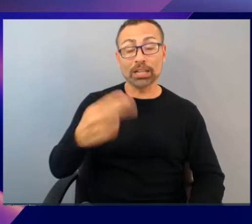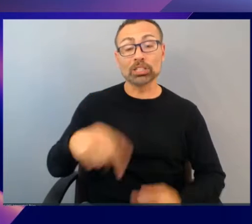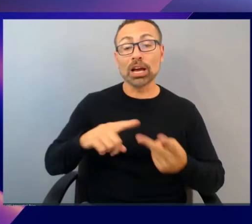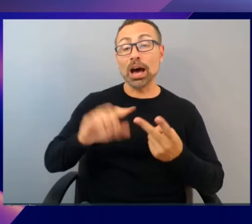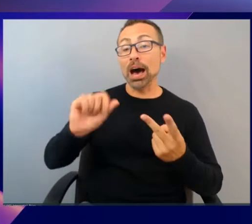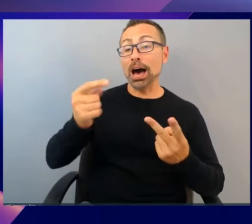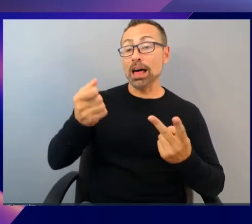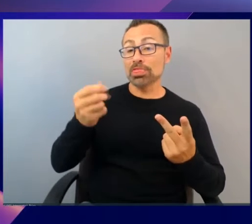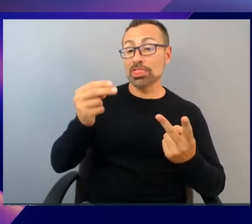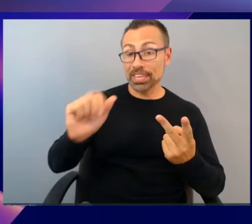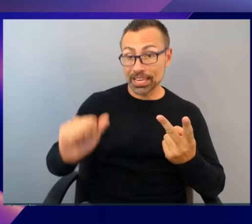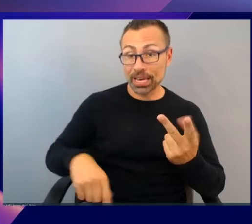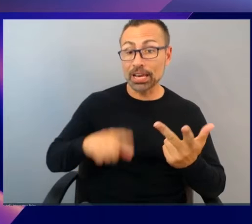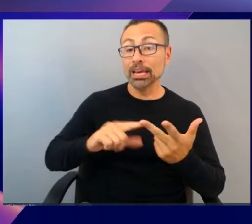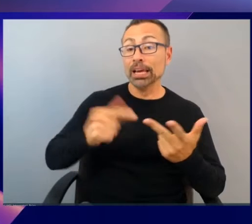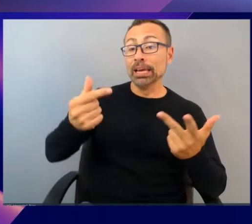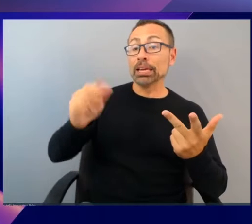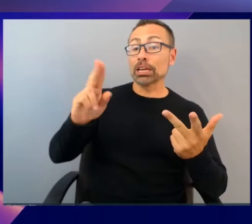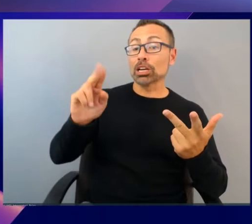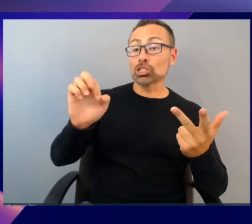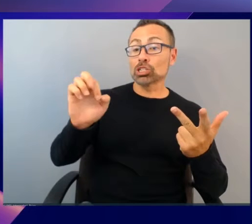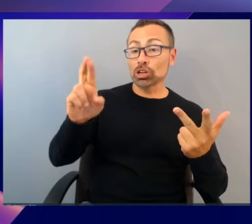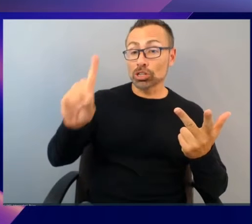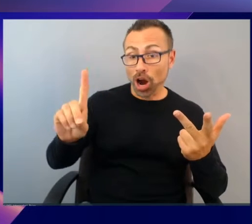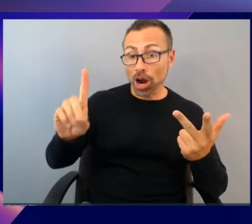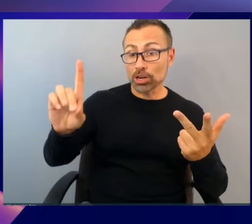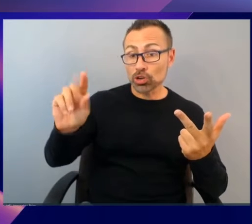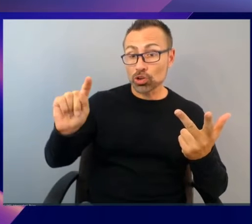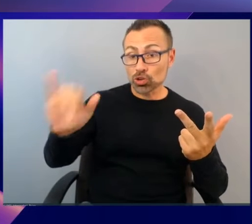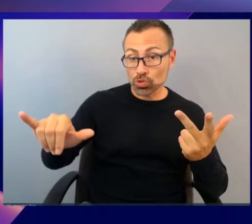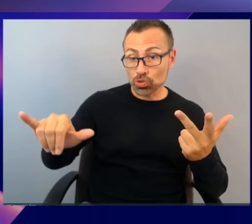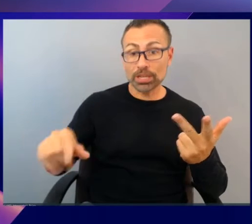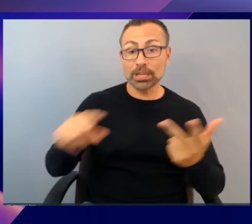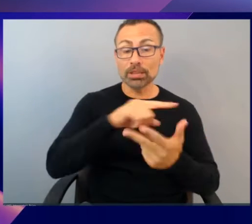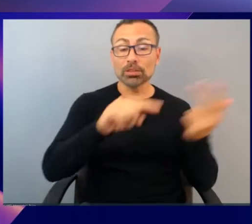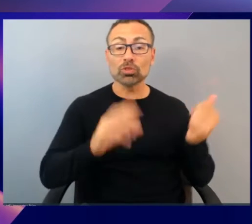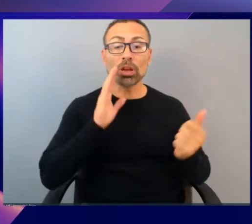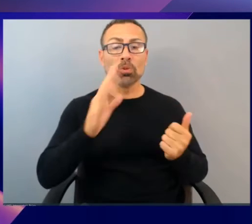I'm gonna go over the ways in which a vulnerable web application can be used